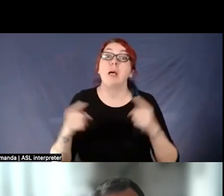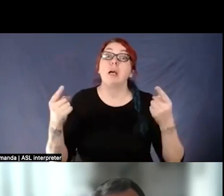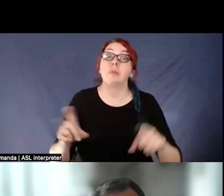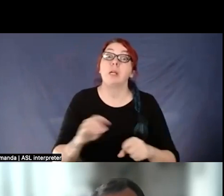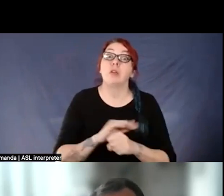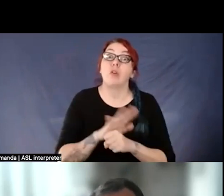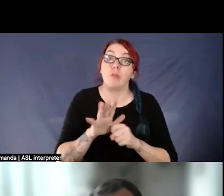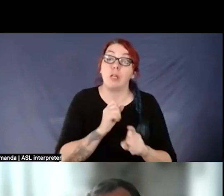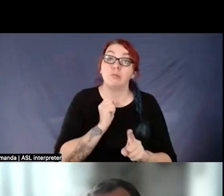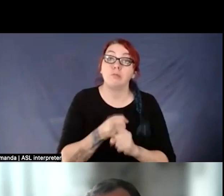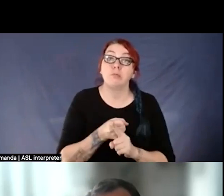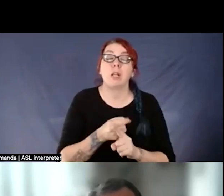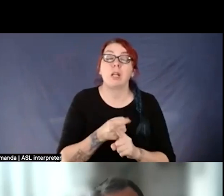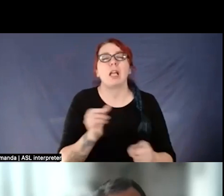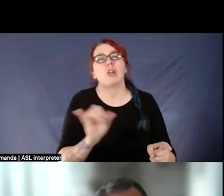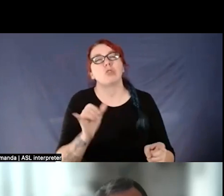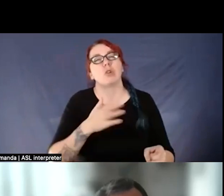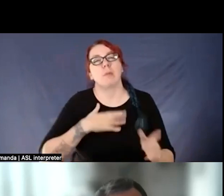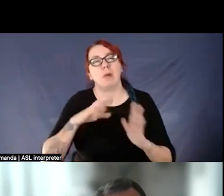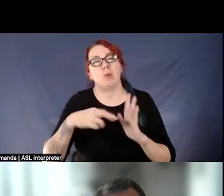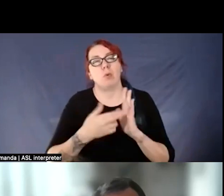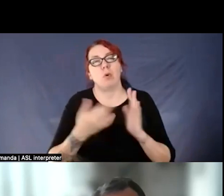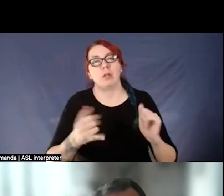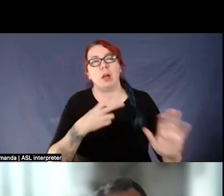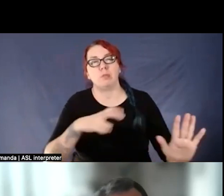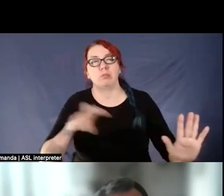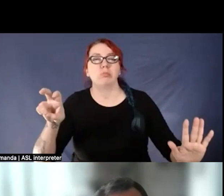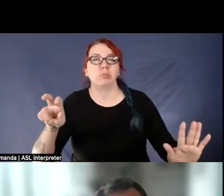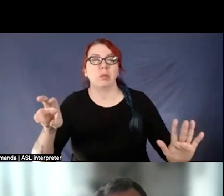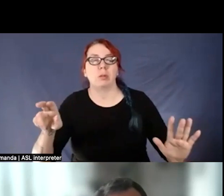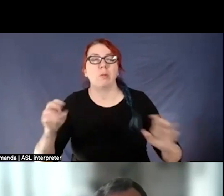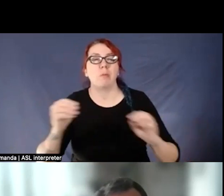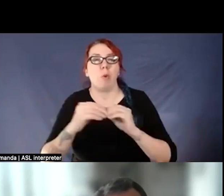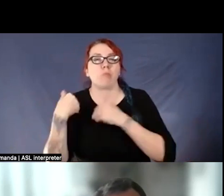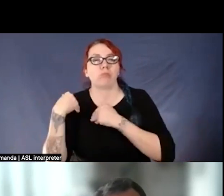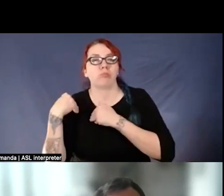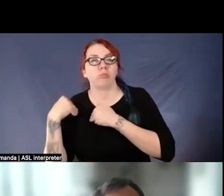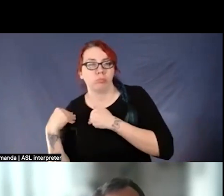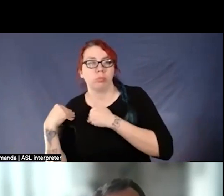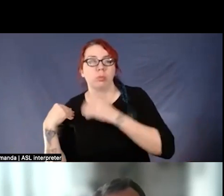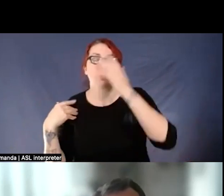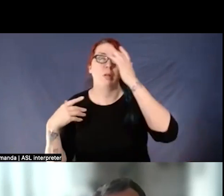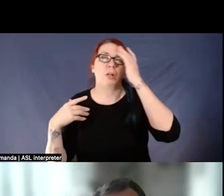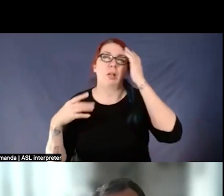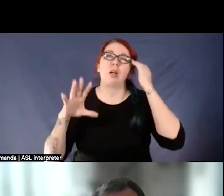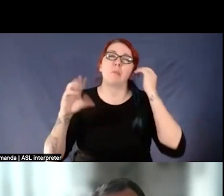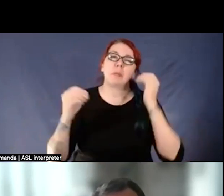into a different role at HarperCollins, a much, much larger publisher and a lot more contacts,